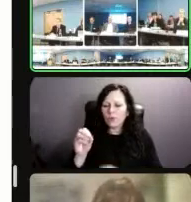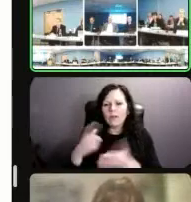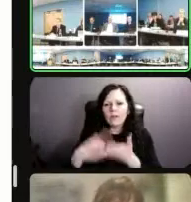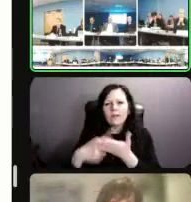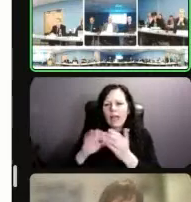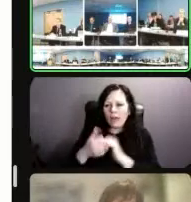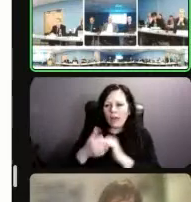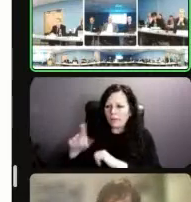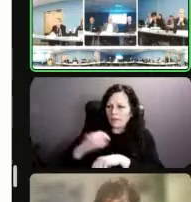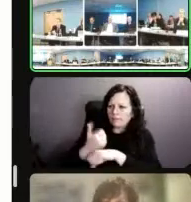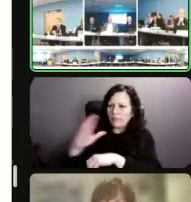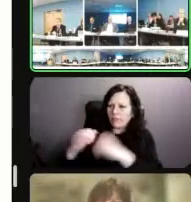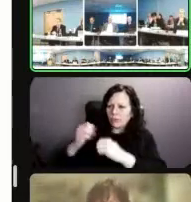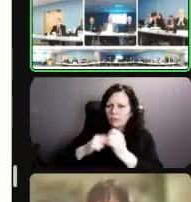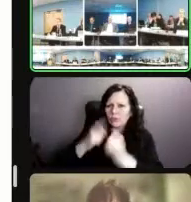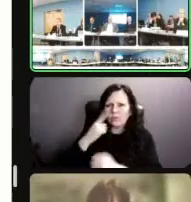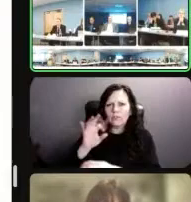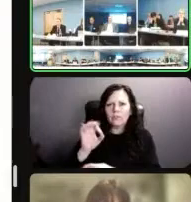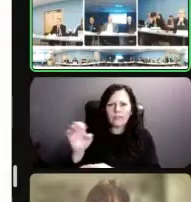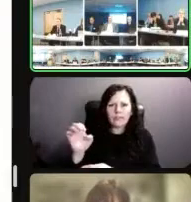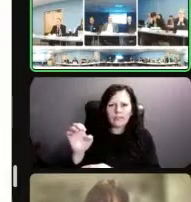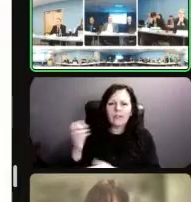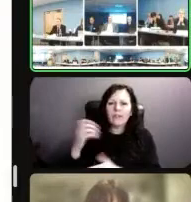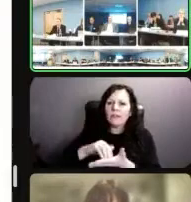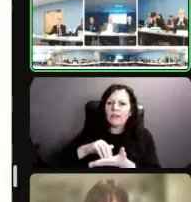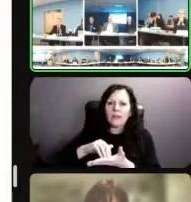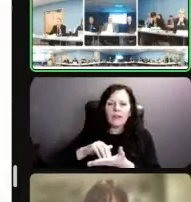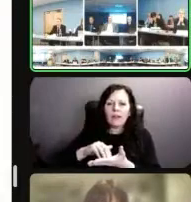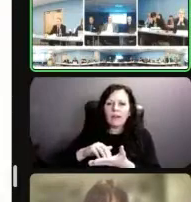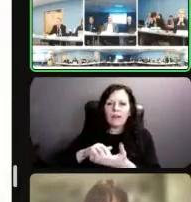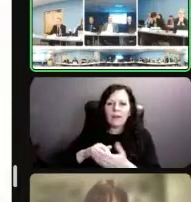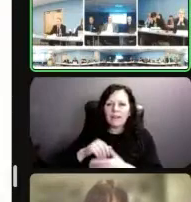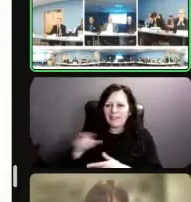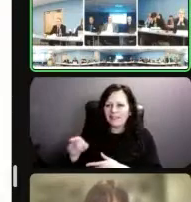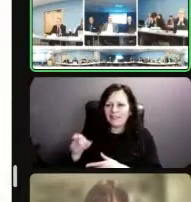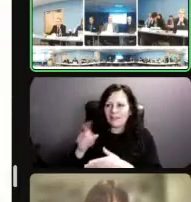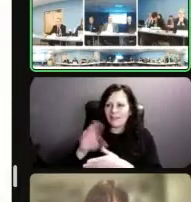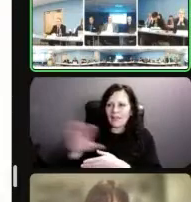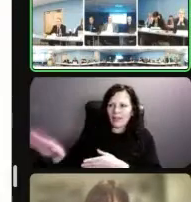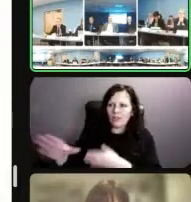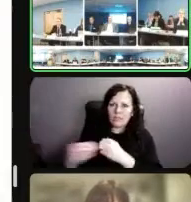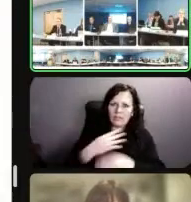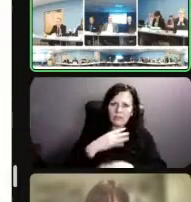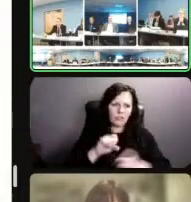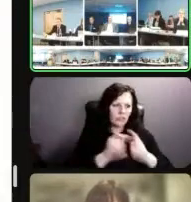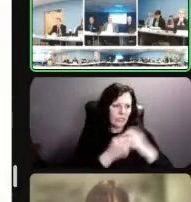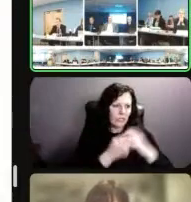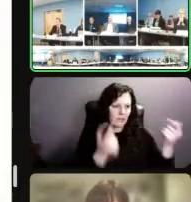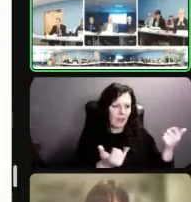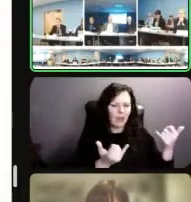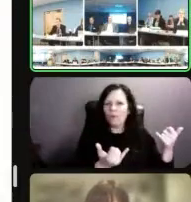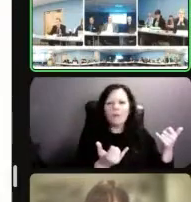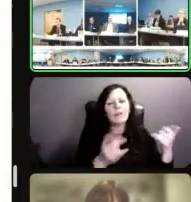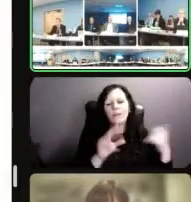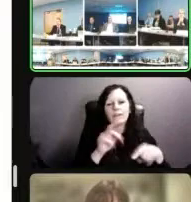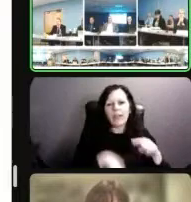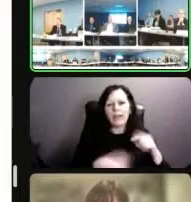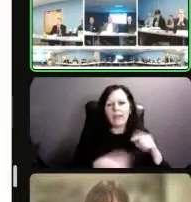SO WE LOOKED AT IT LIKE ASHLAND AND HILLSBORO COLIS A COUPLE OTHER CITIES FOR HOW